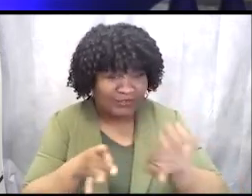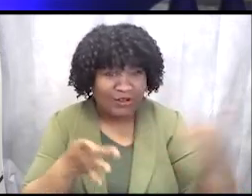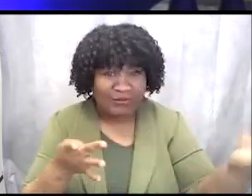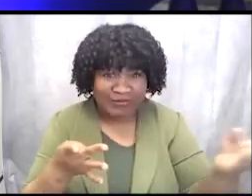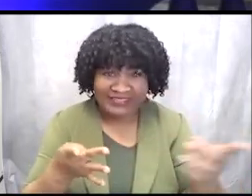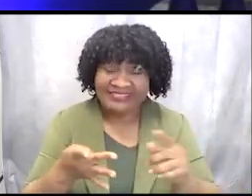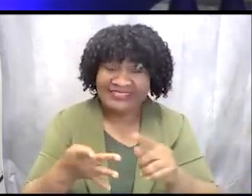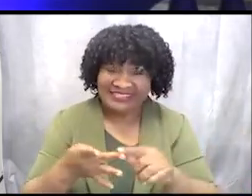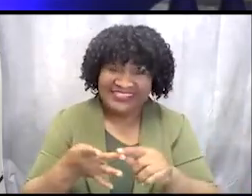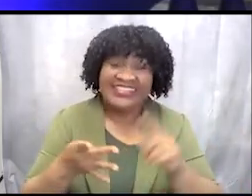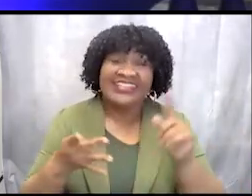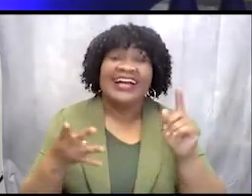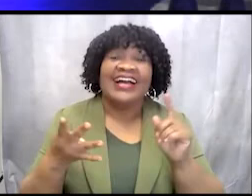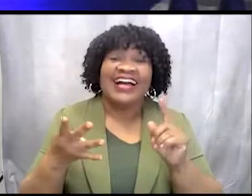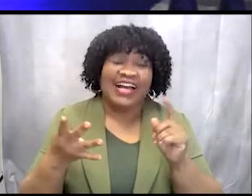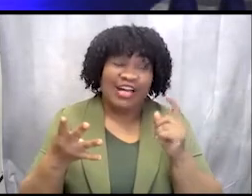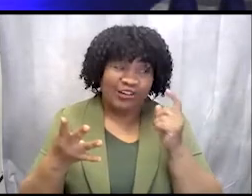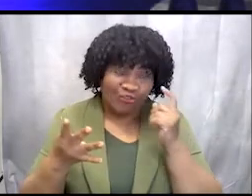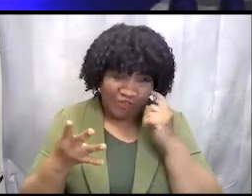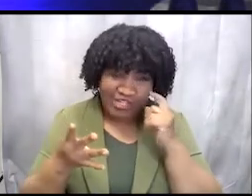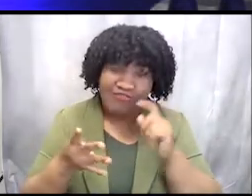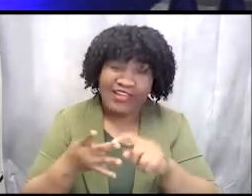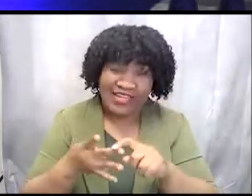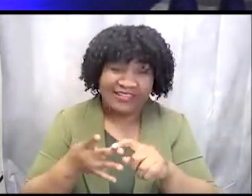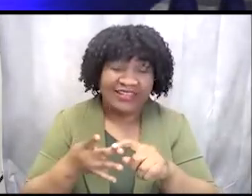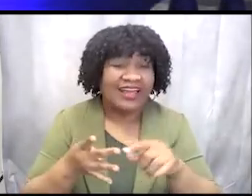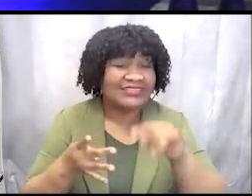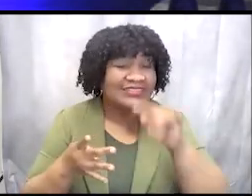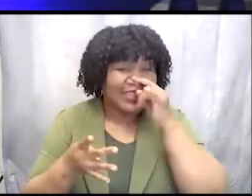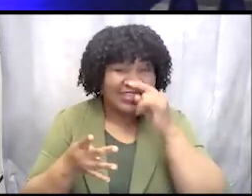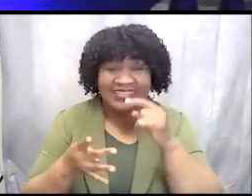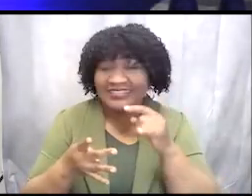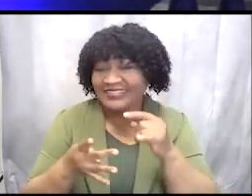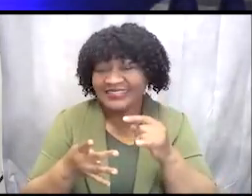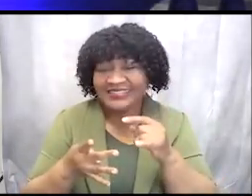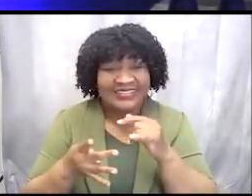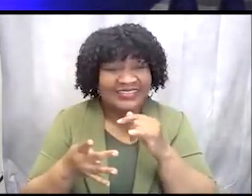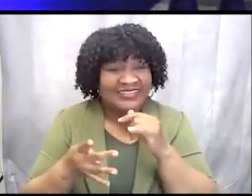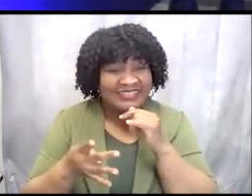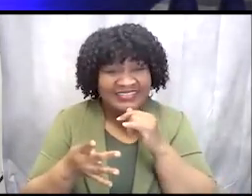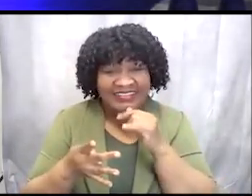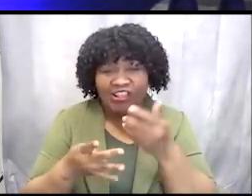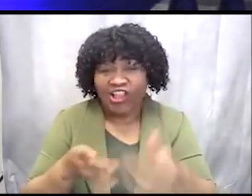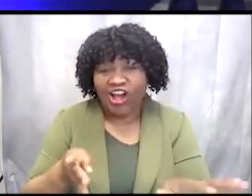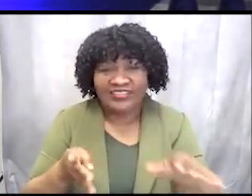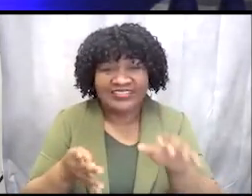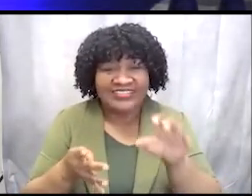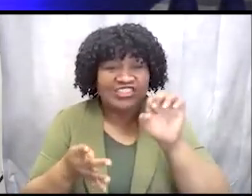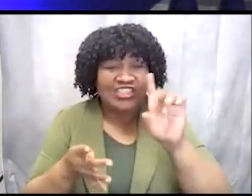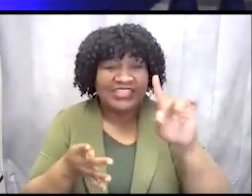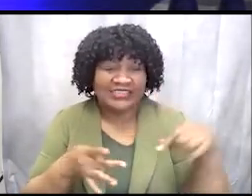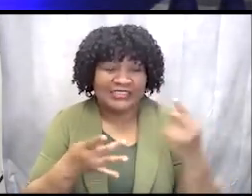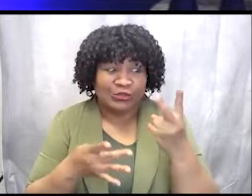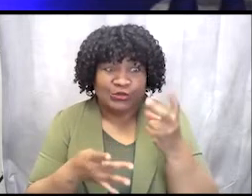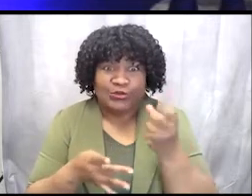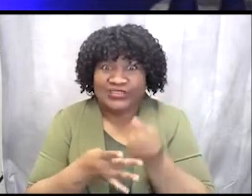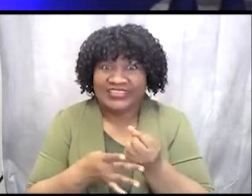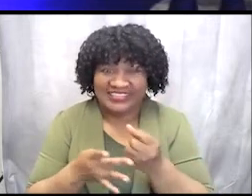because we recognize the amount of loss that our children have suffered for his last year and a half and two years that they were out of school.